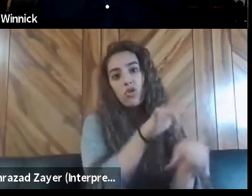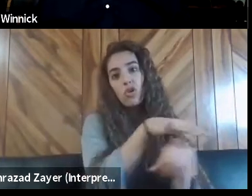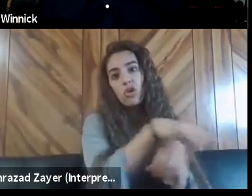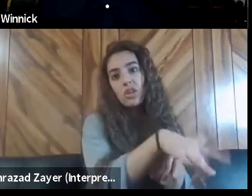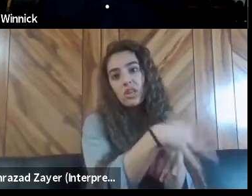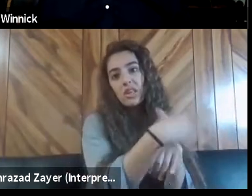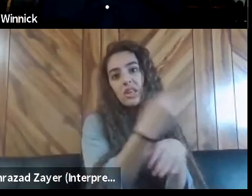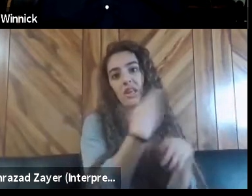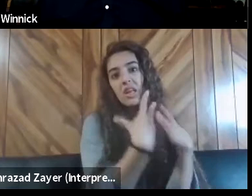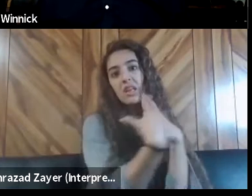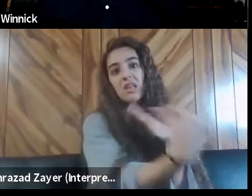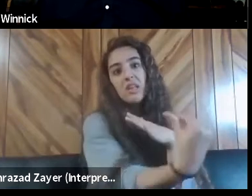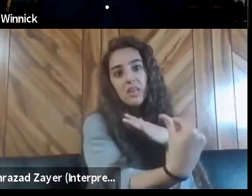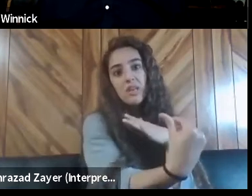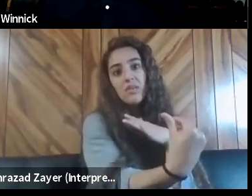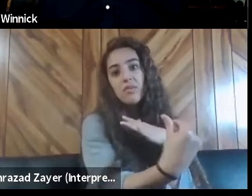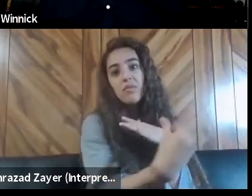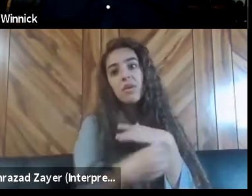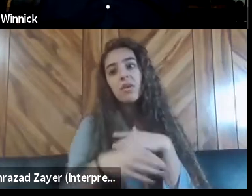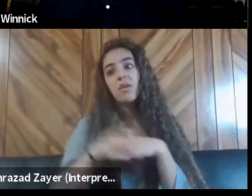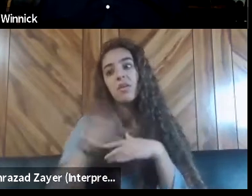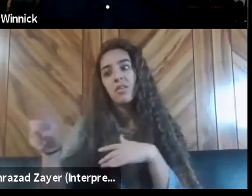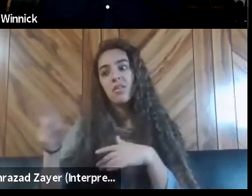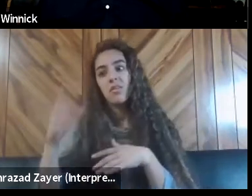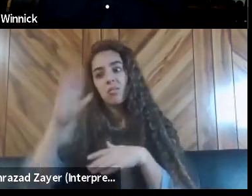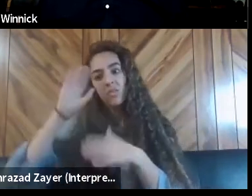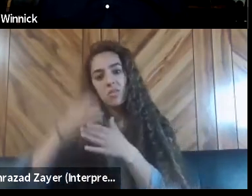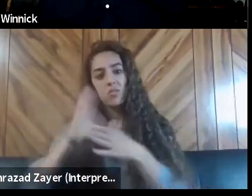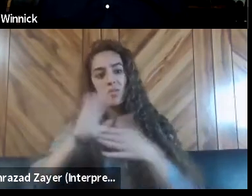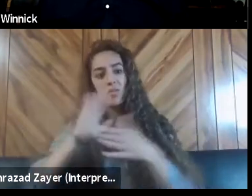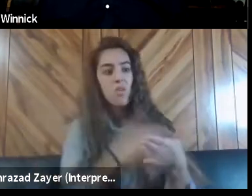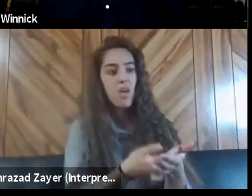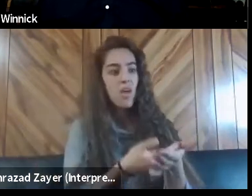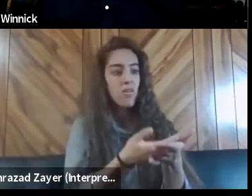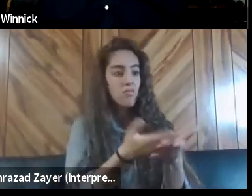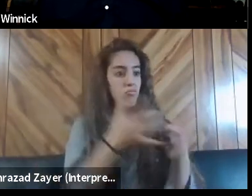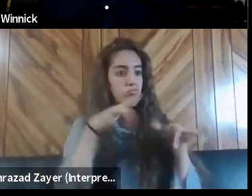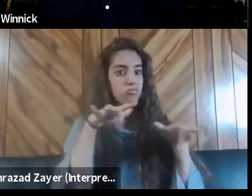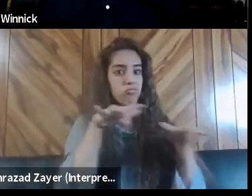there, and there was, there would be nobody there. And you